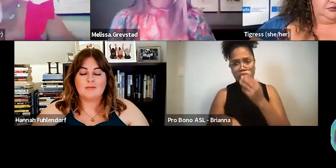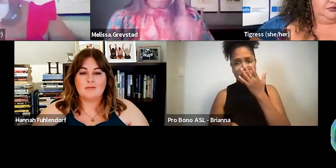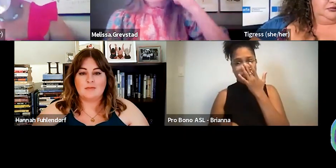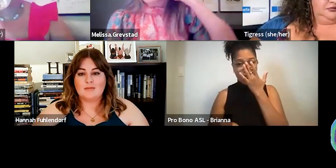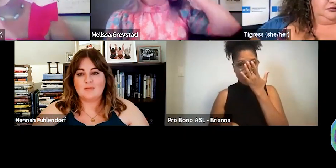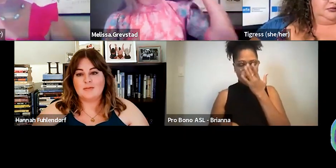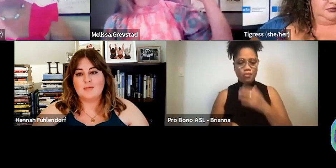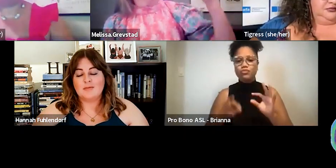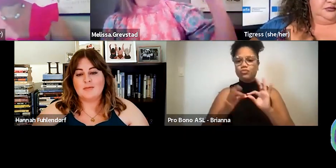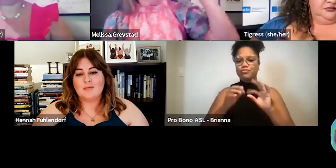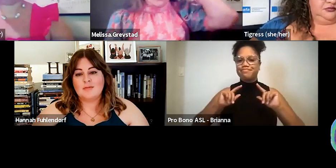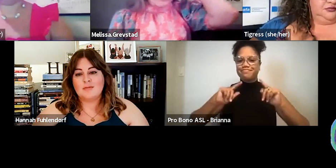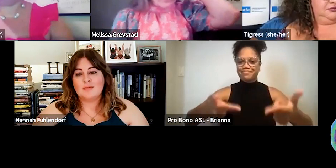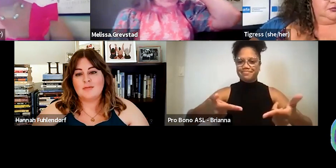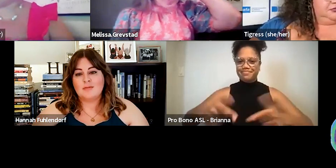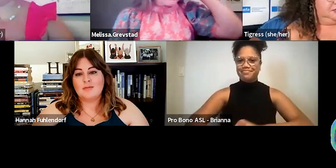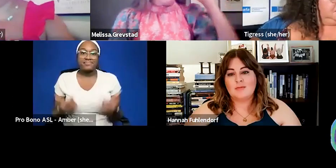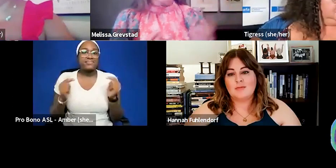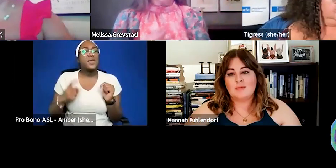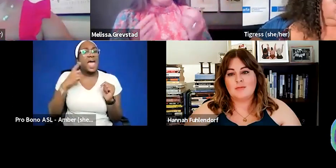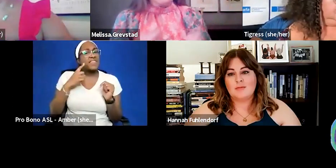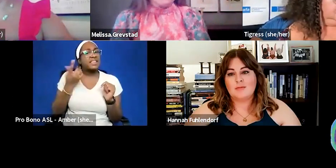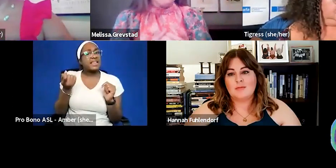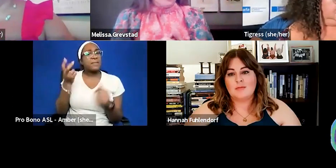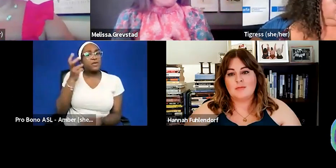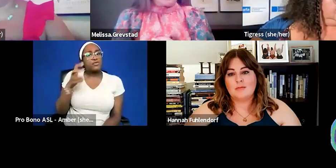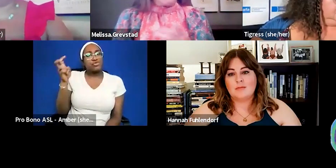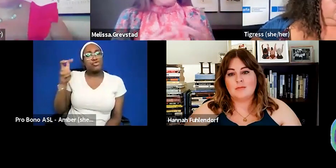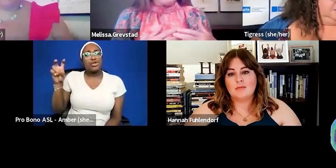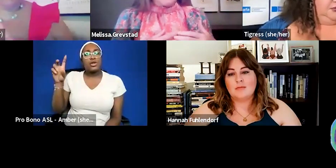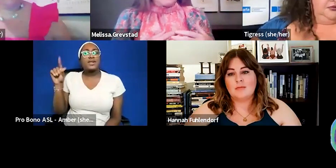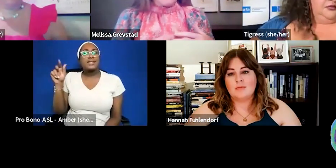I think it's a bit of a journey. So what Dana was talking about some of the a lot of this like